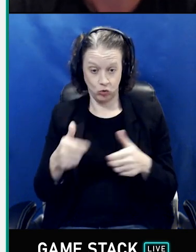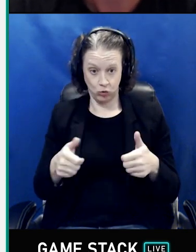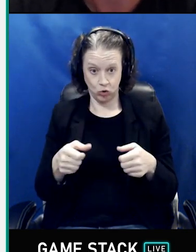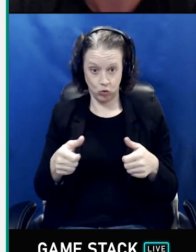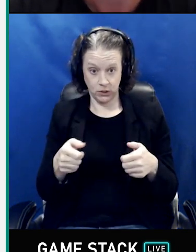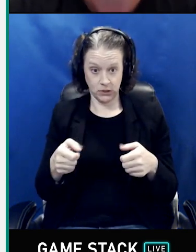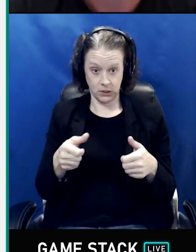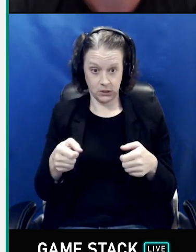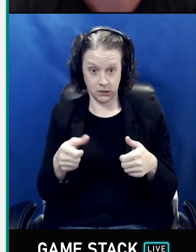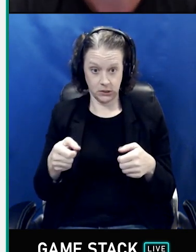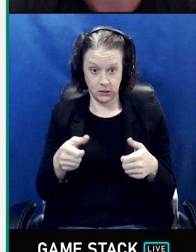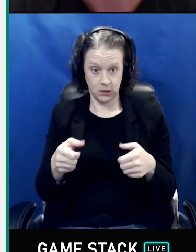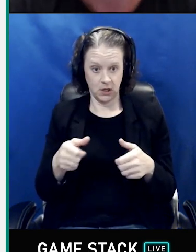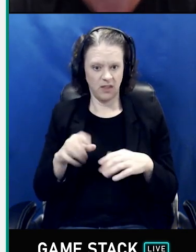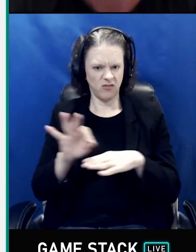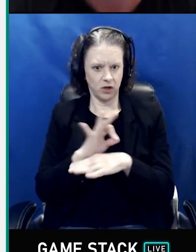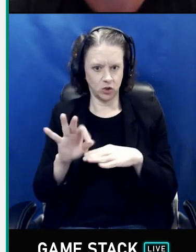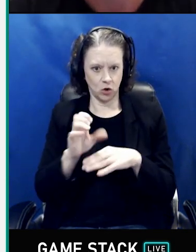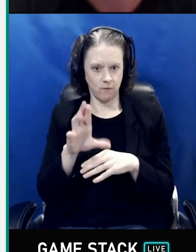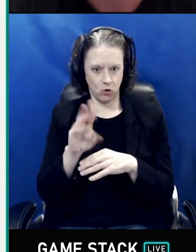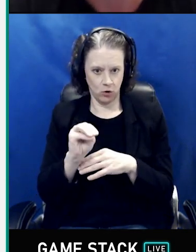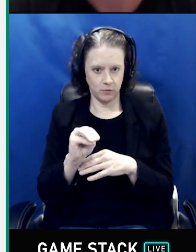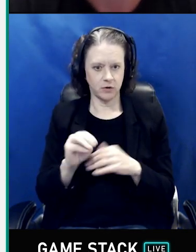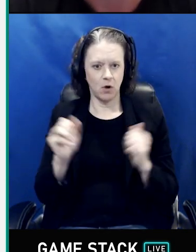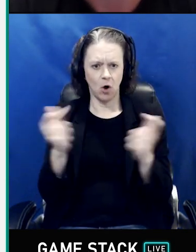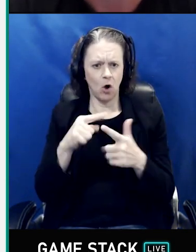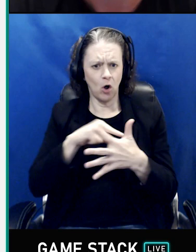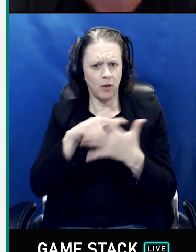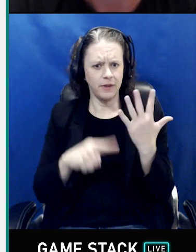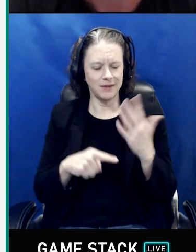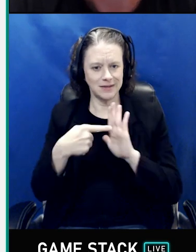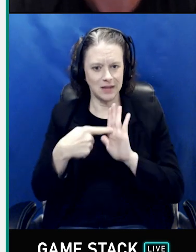All of these examples are fully customizable for a specific title,